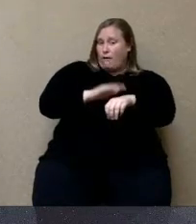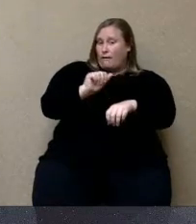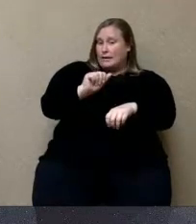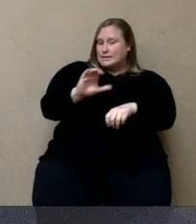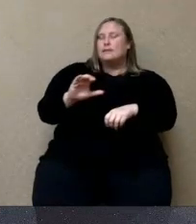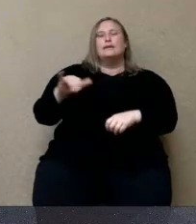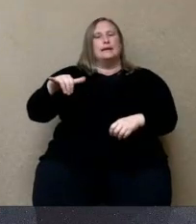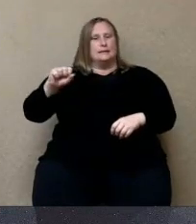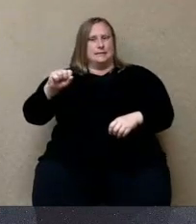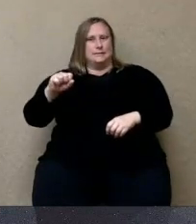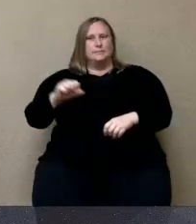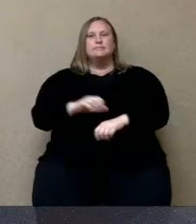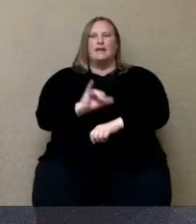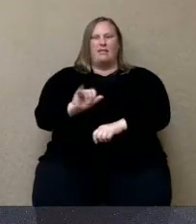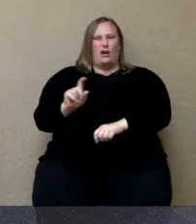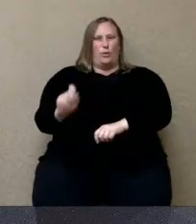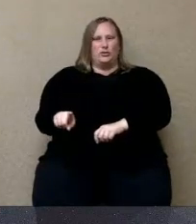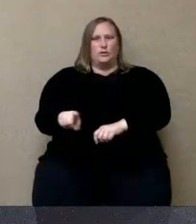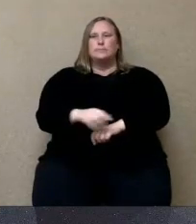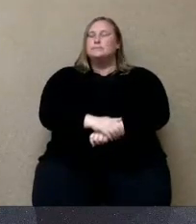Perfect.